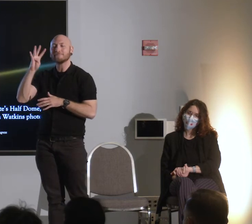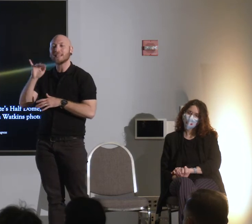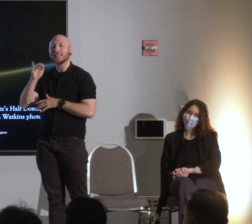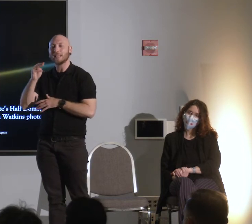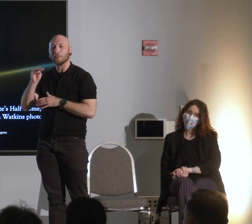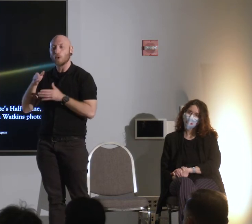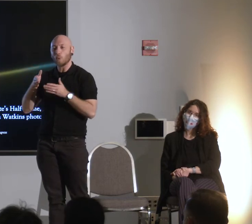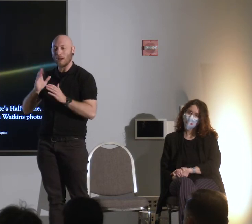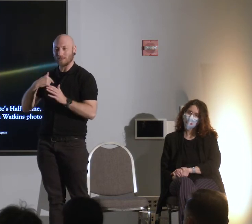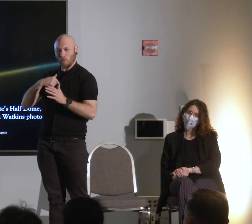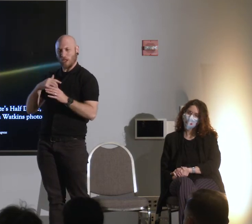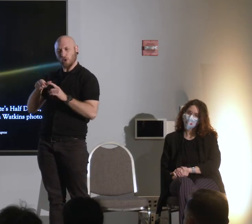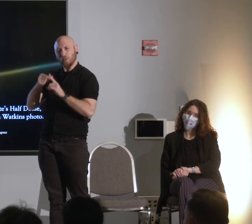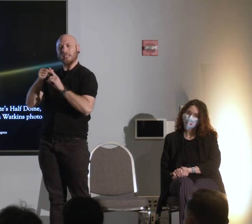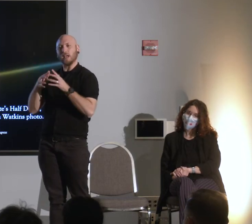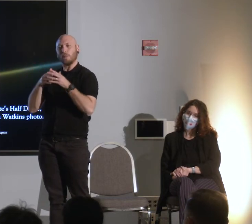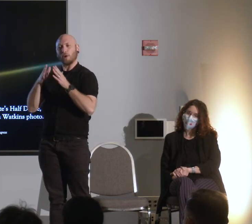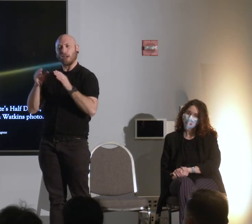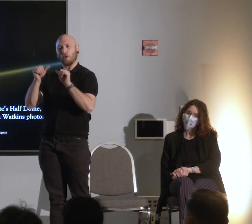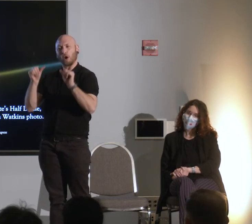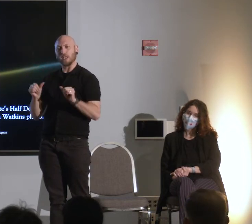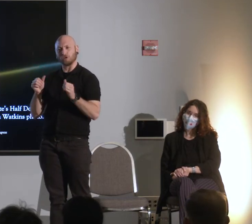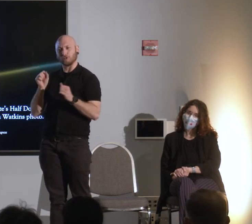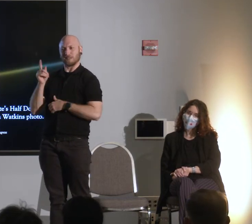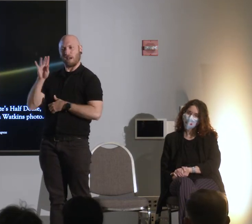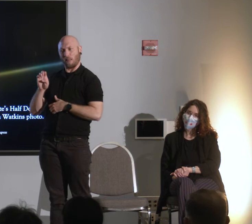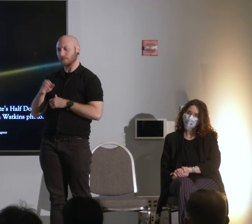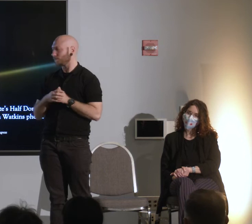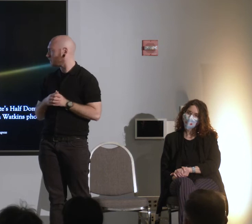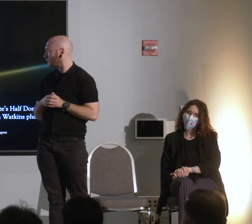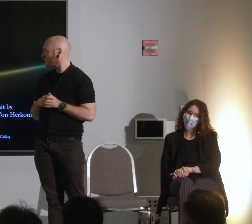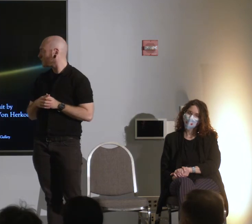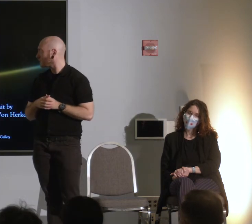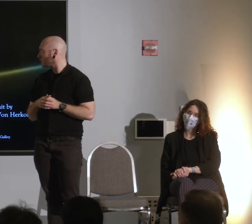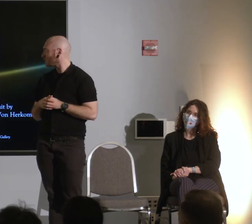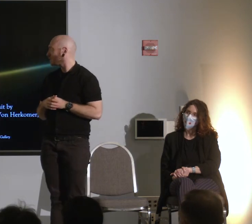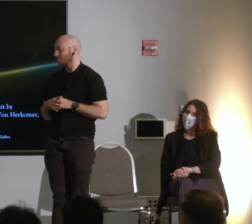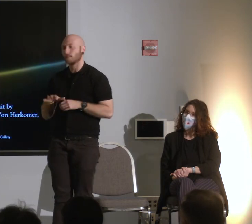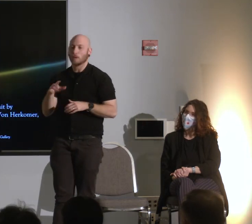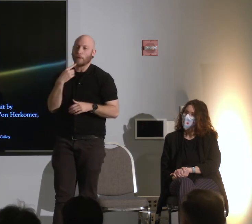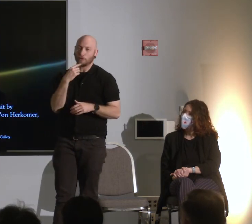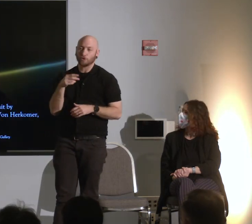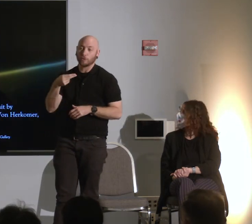Richardson Romanesque and the Open Plan. Now, as I was saying earlier, Richardson's